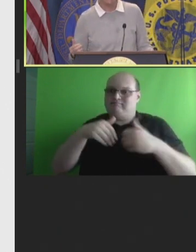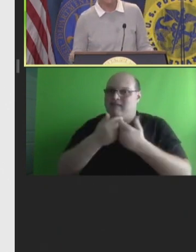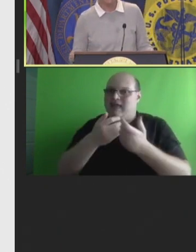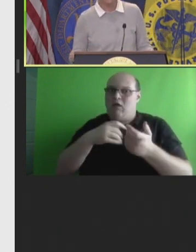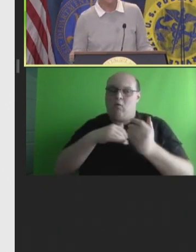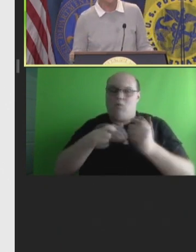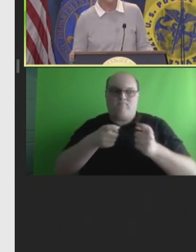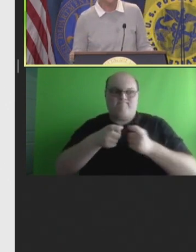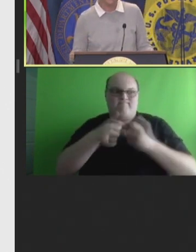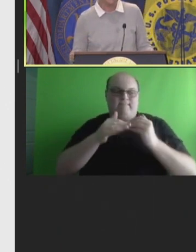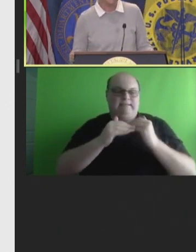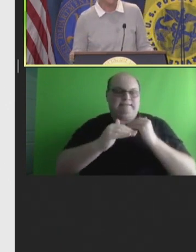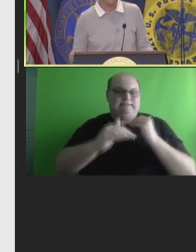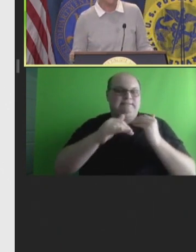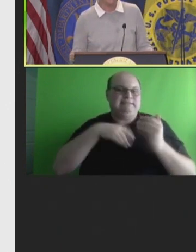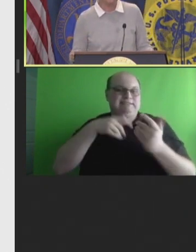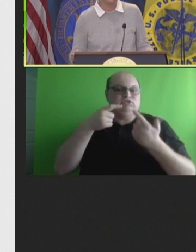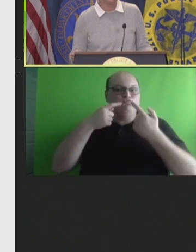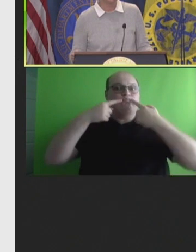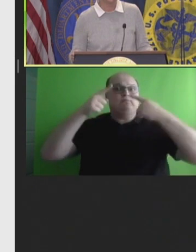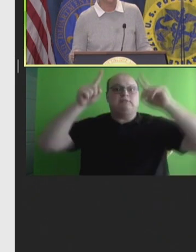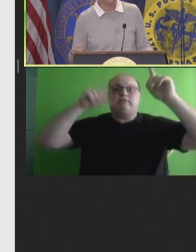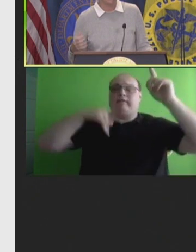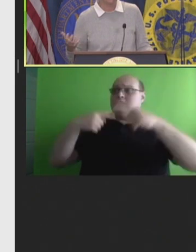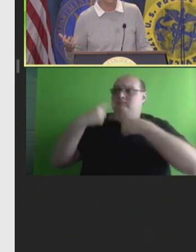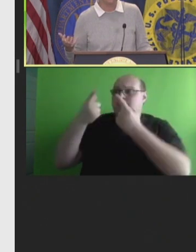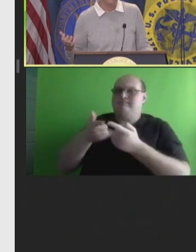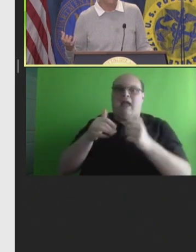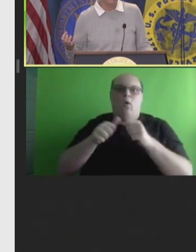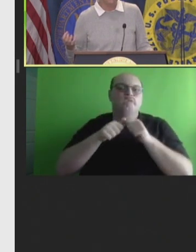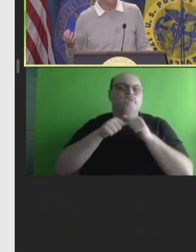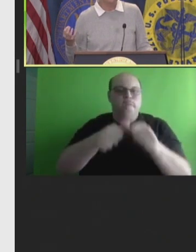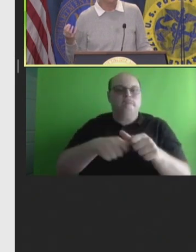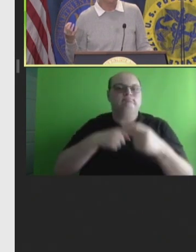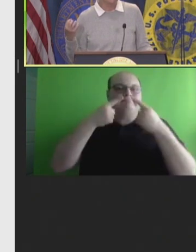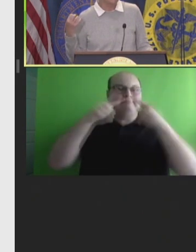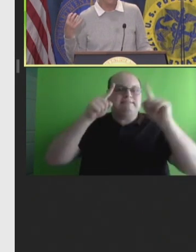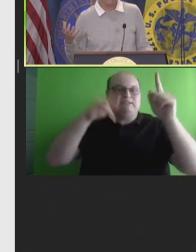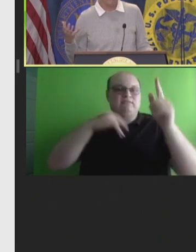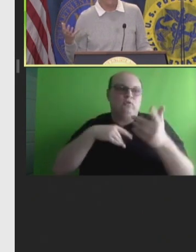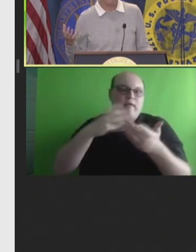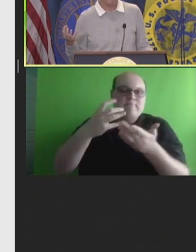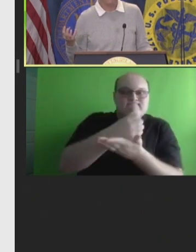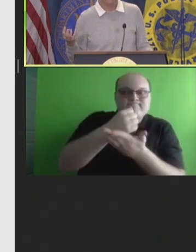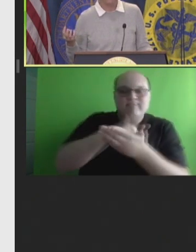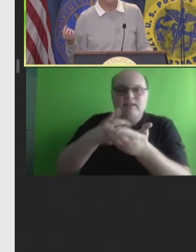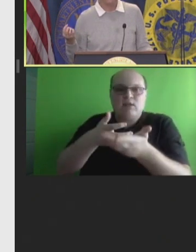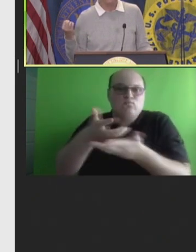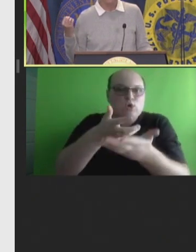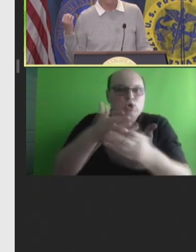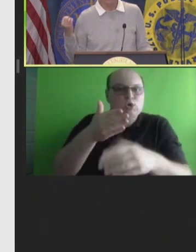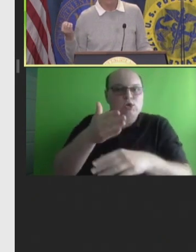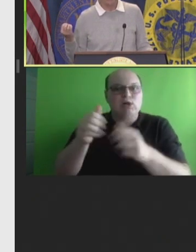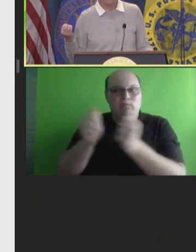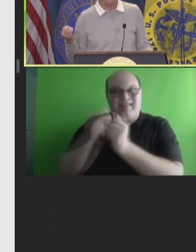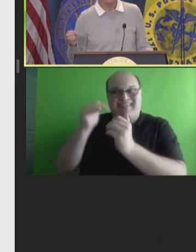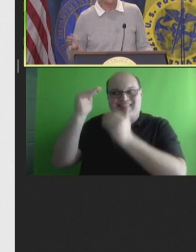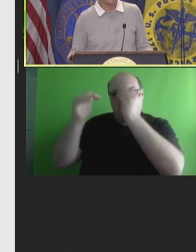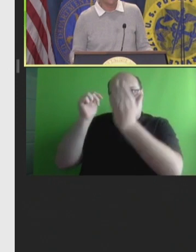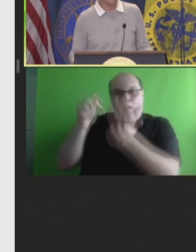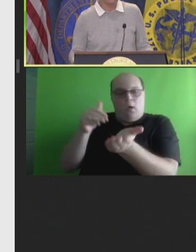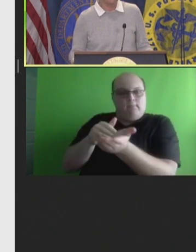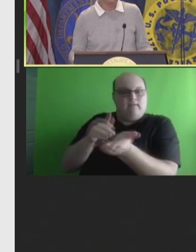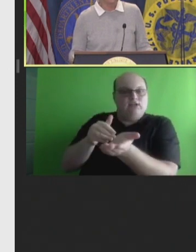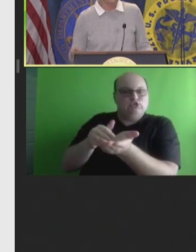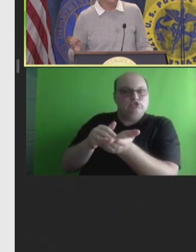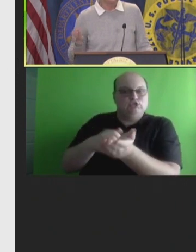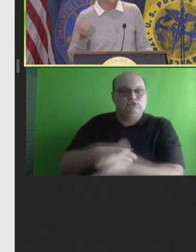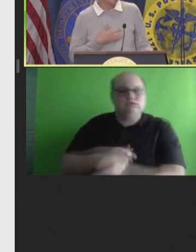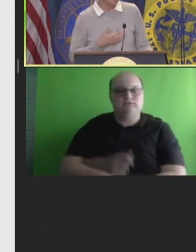you know, these gains that we've made and this incredible network of adult providers? Dr. Peacock